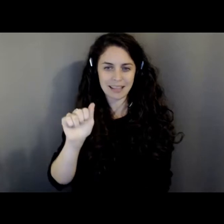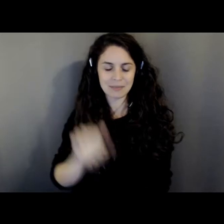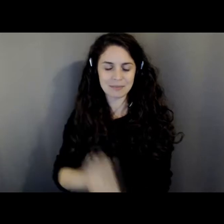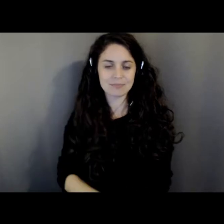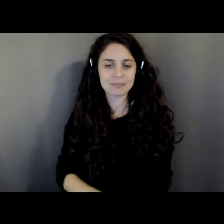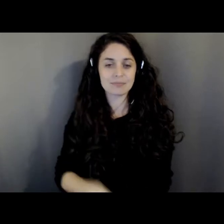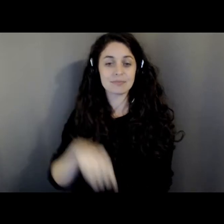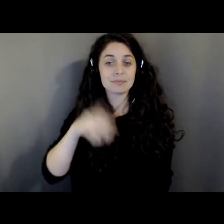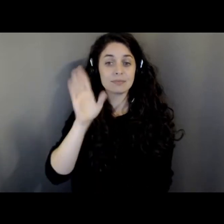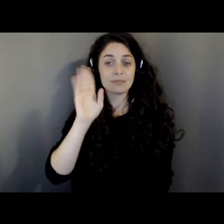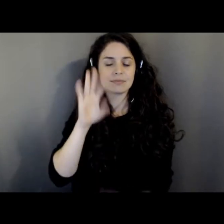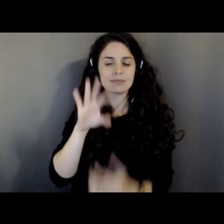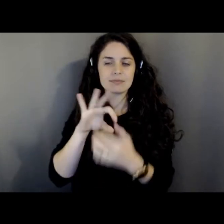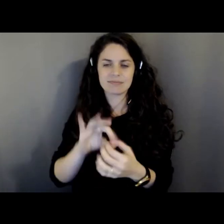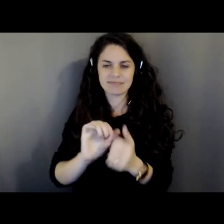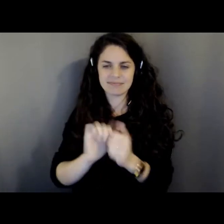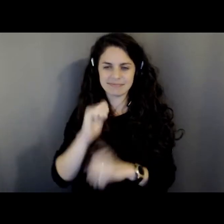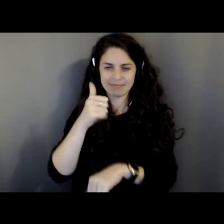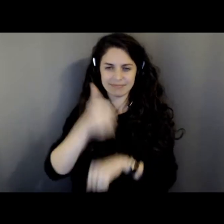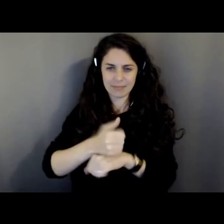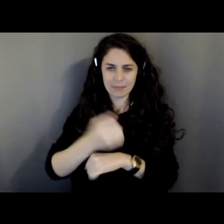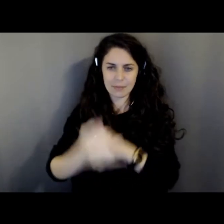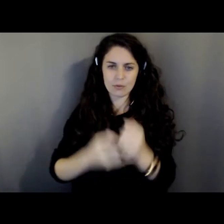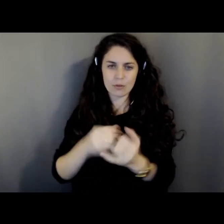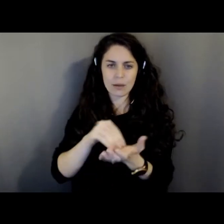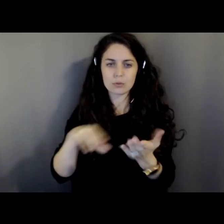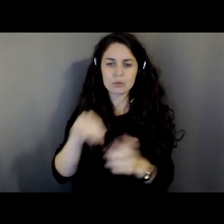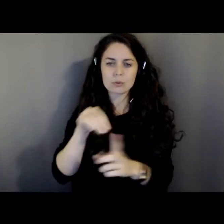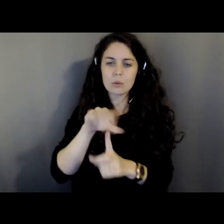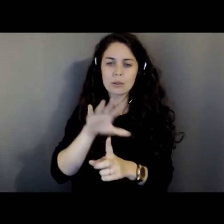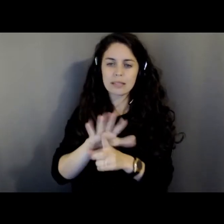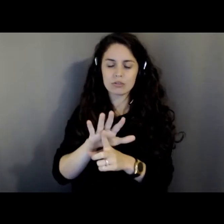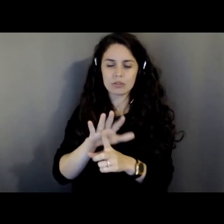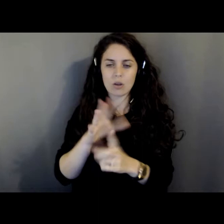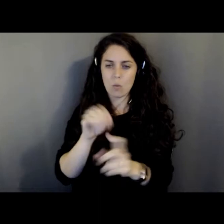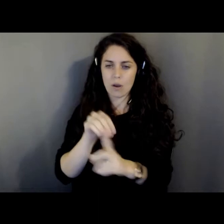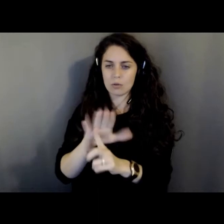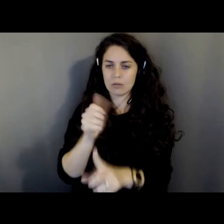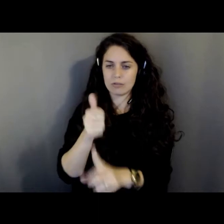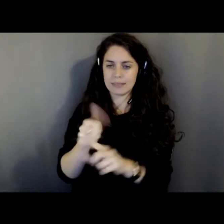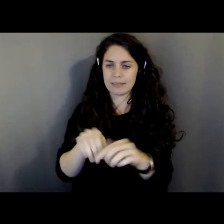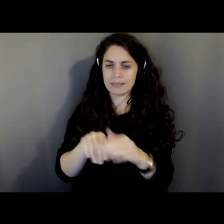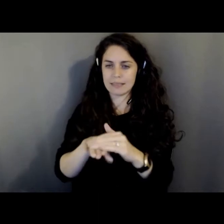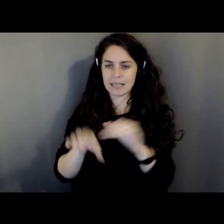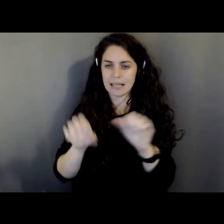how to design international student orientations to be accessible to and inclusive of